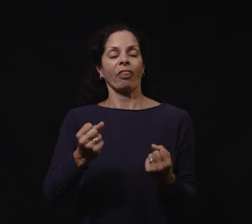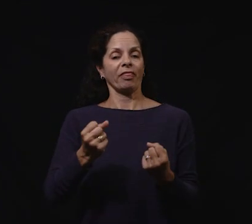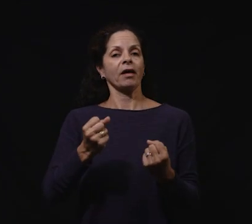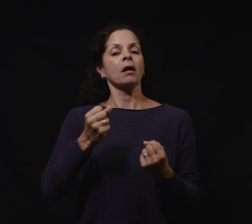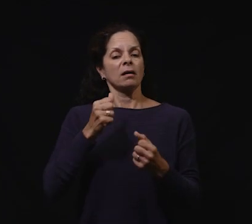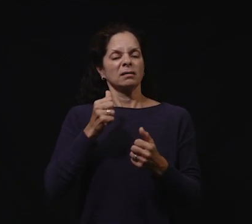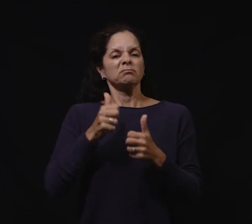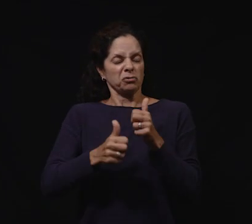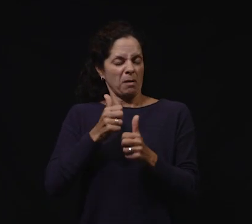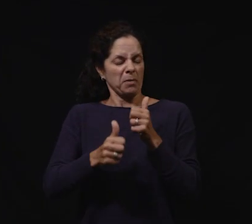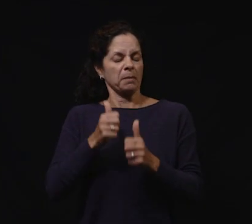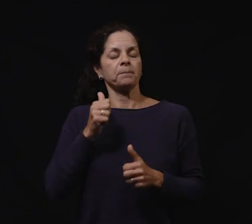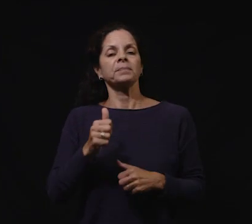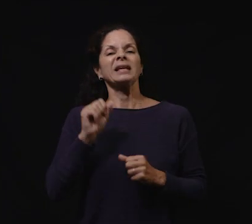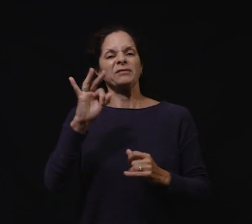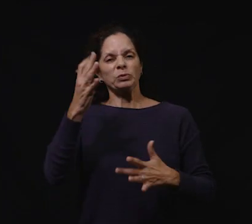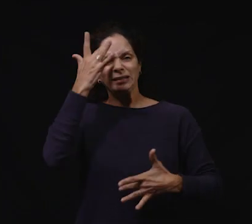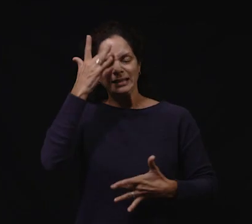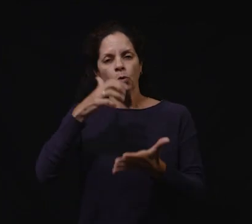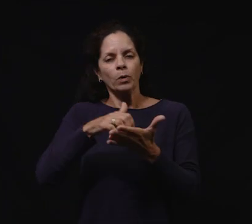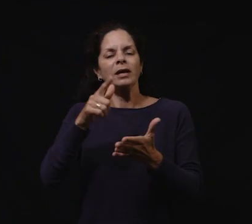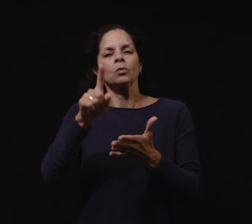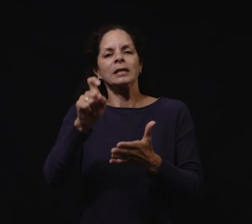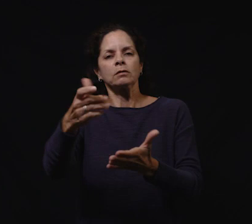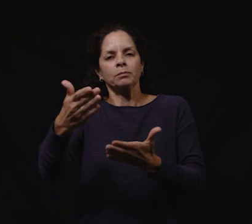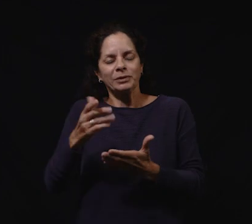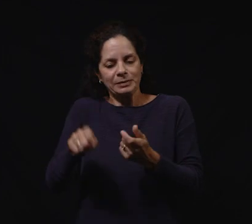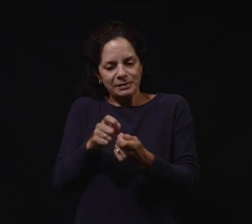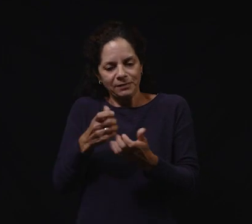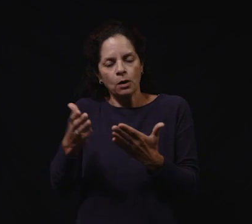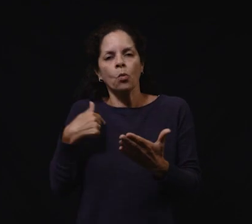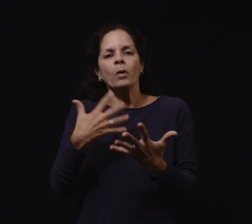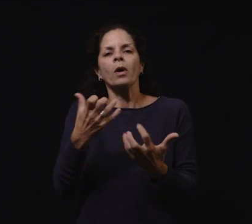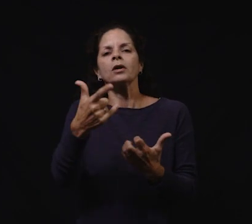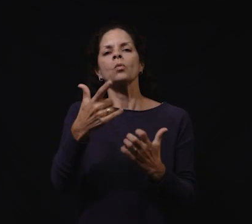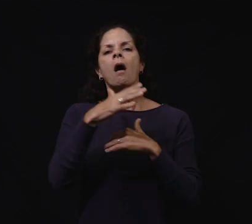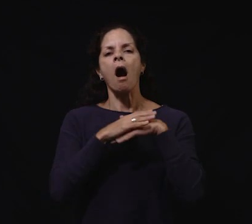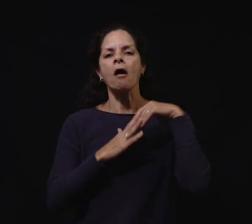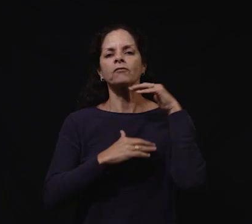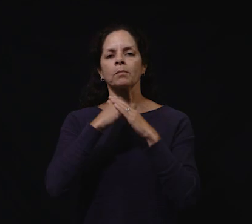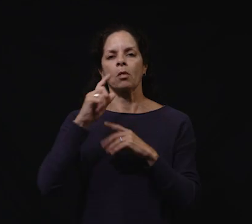Issue, we want you to be as comfortable as possible while you are in the shelter